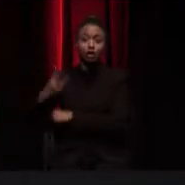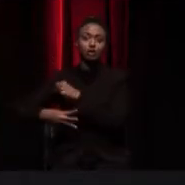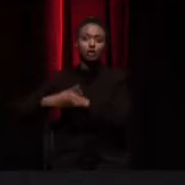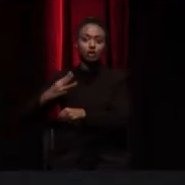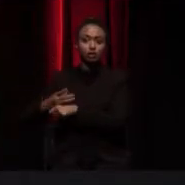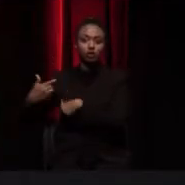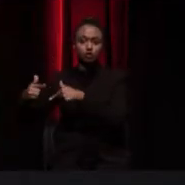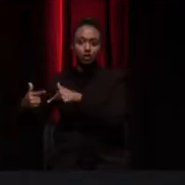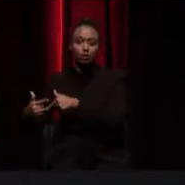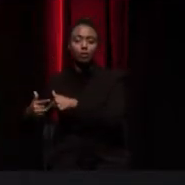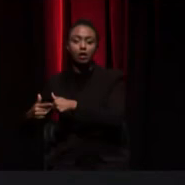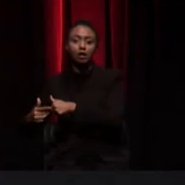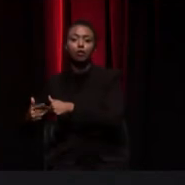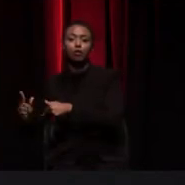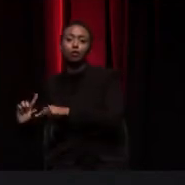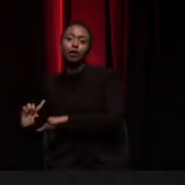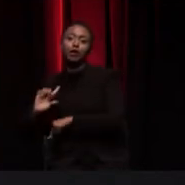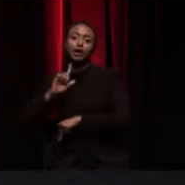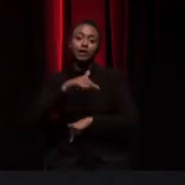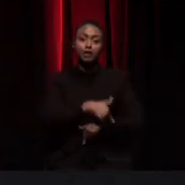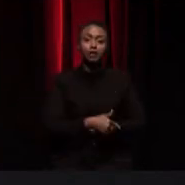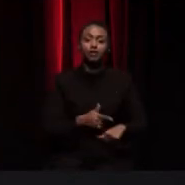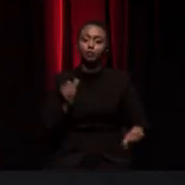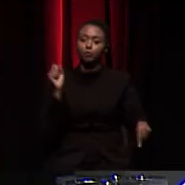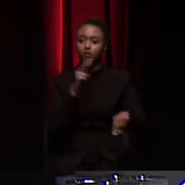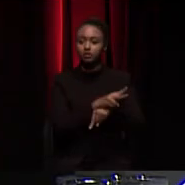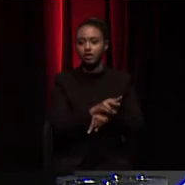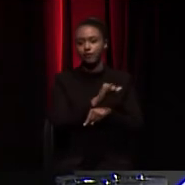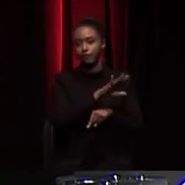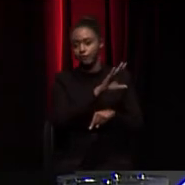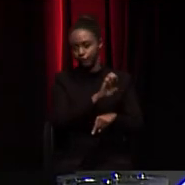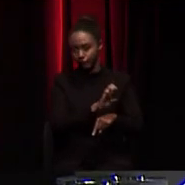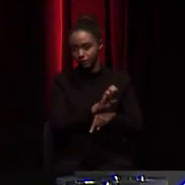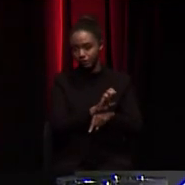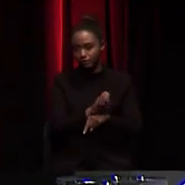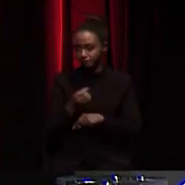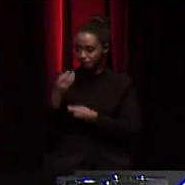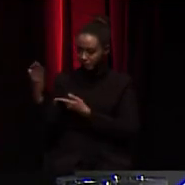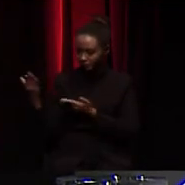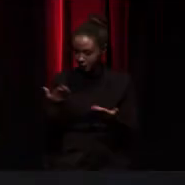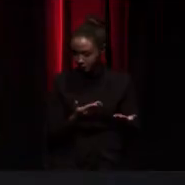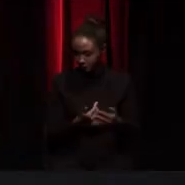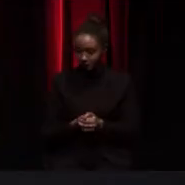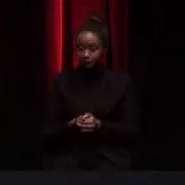of Vice in 2010. Welcome, André. Cleusa Turra is a journalist.